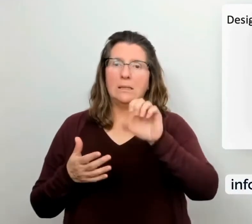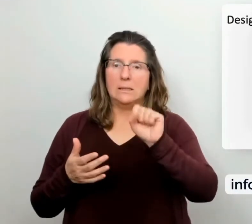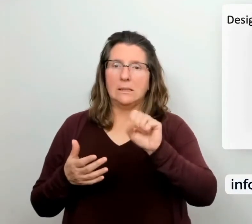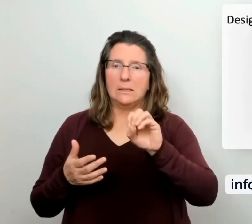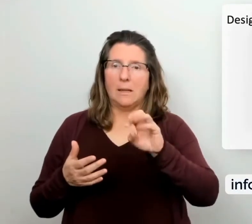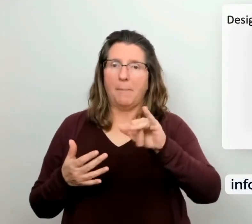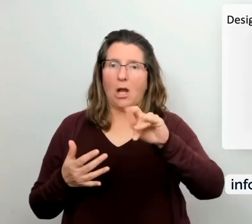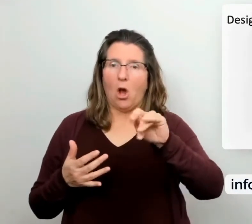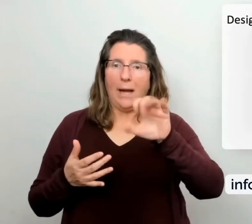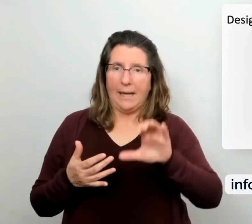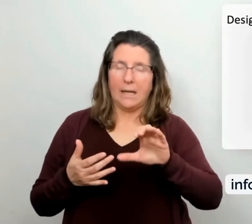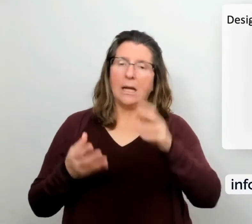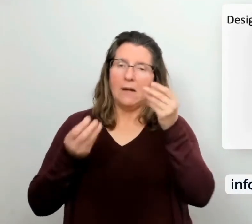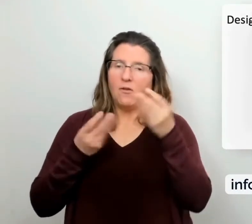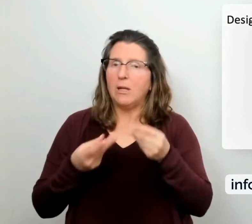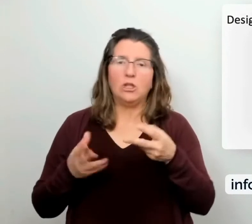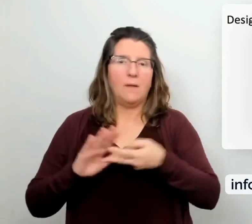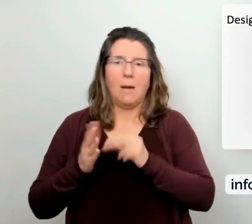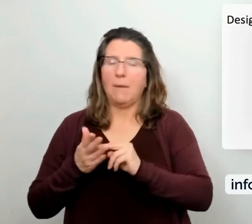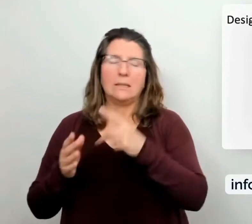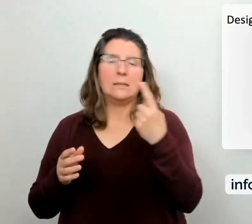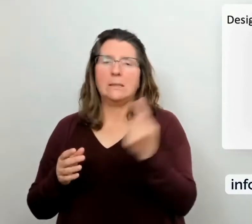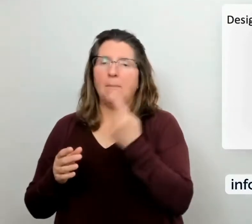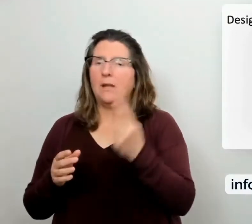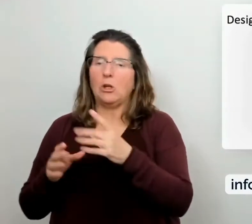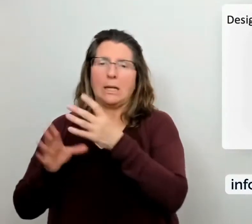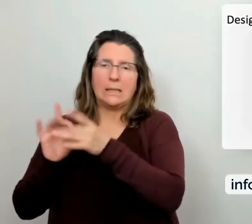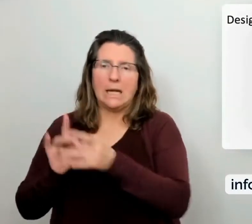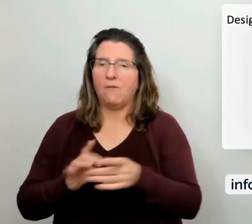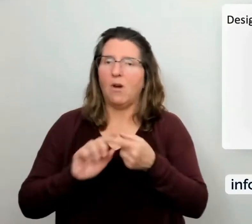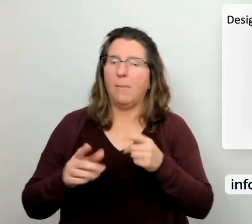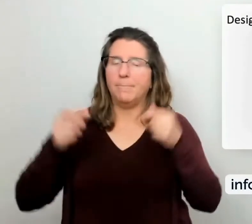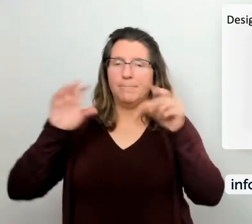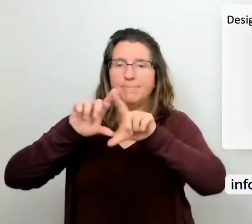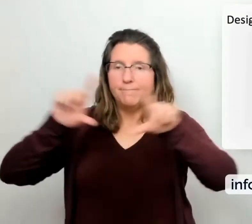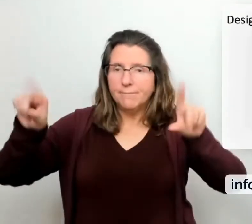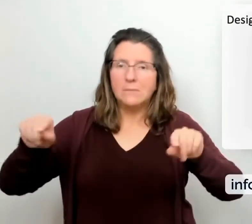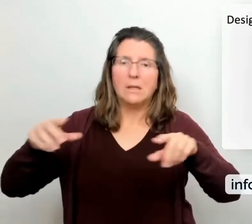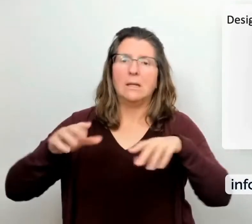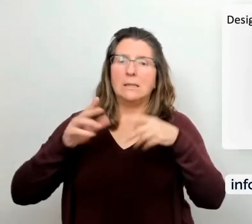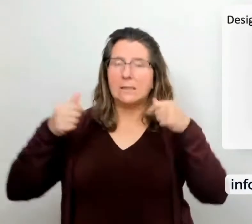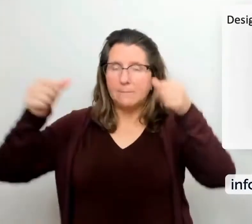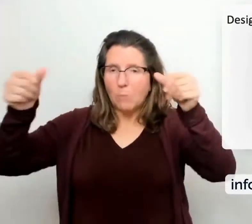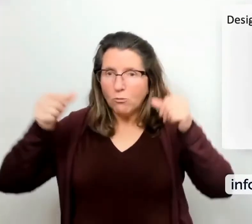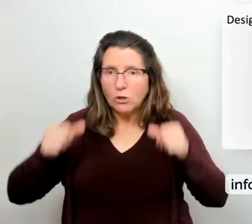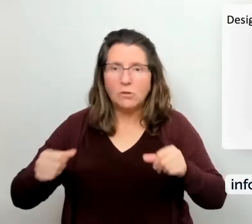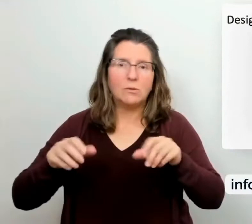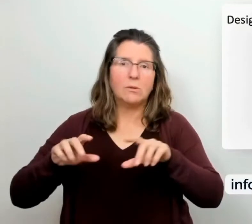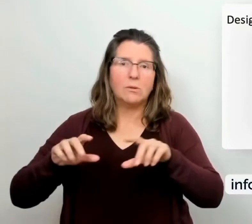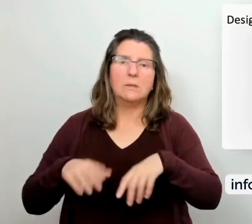semiotic information; which means understanding of symbols used in society,